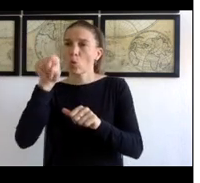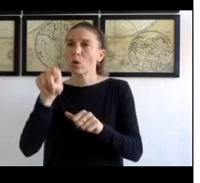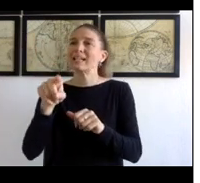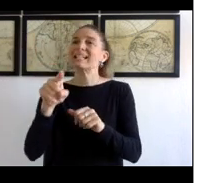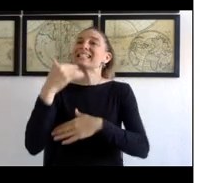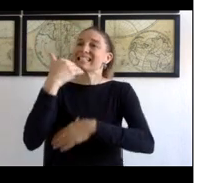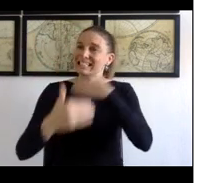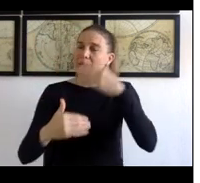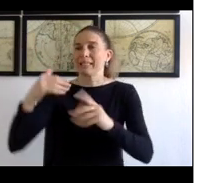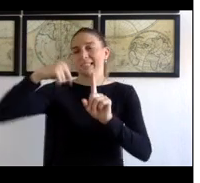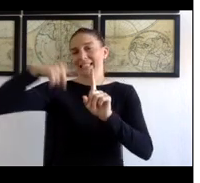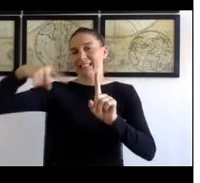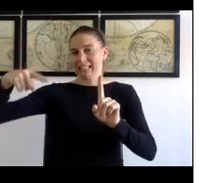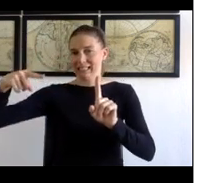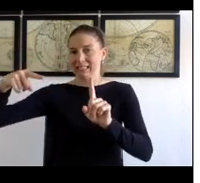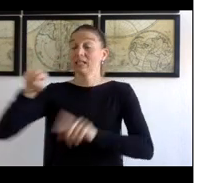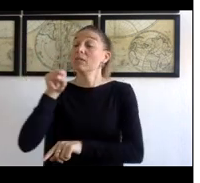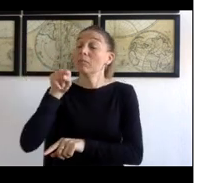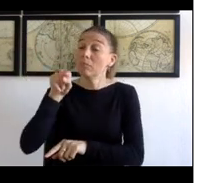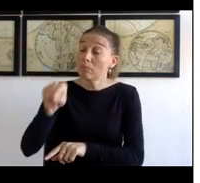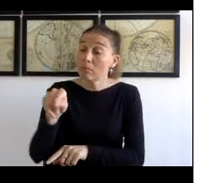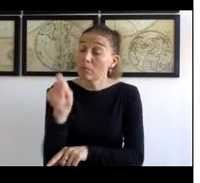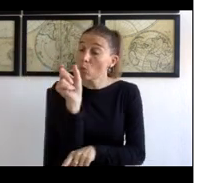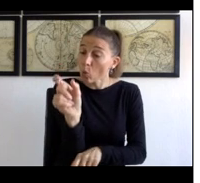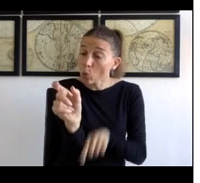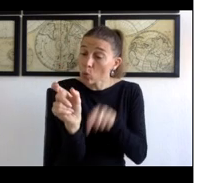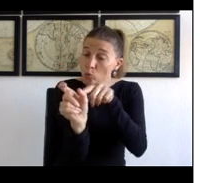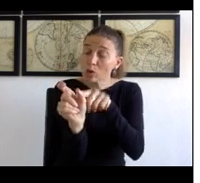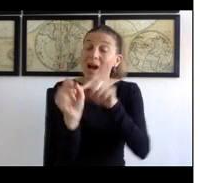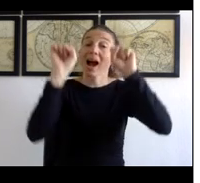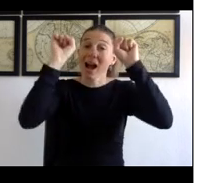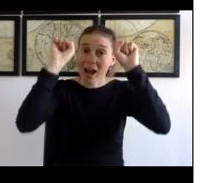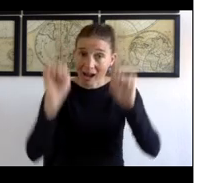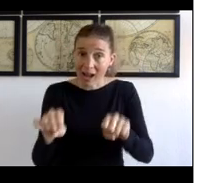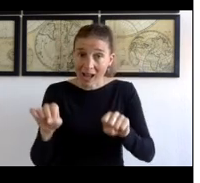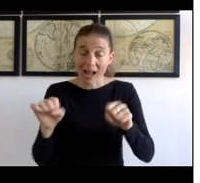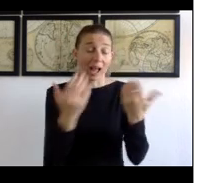And the aim is to allow disaggregation of labour market indicators